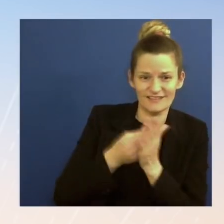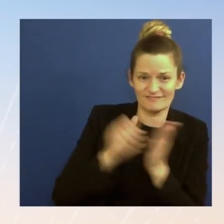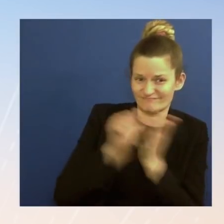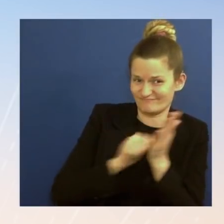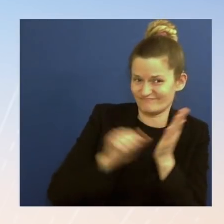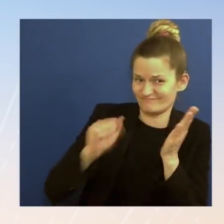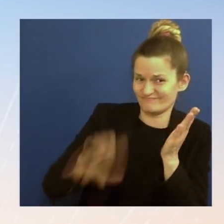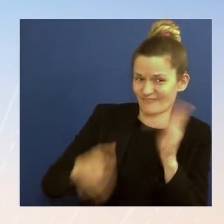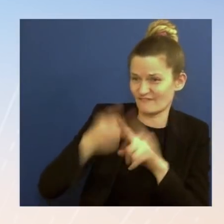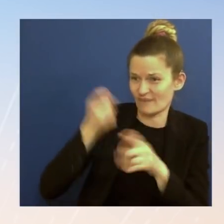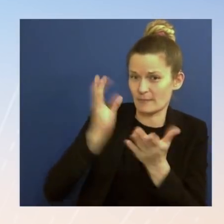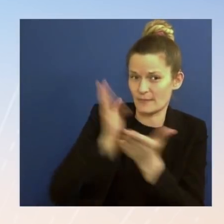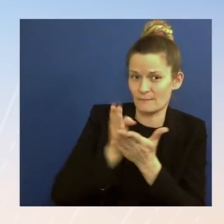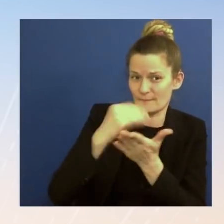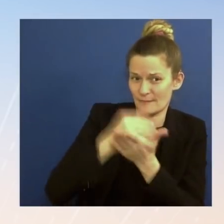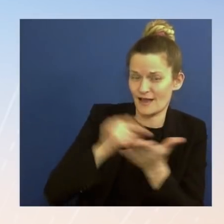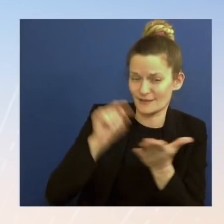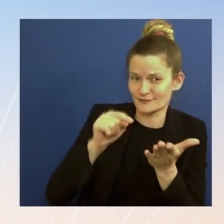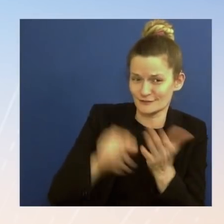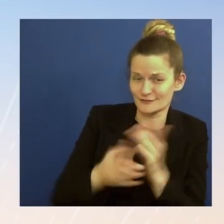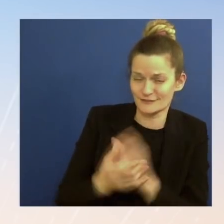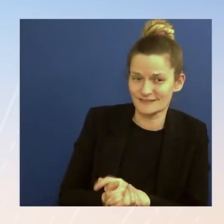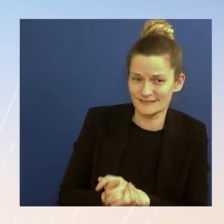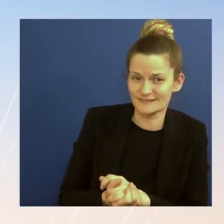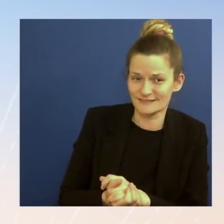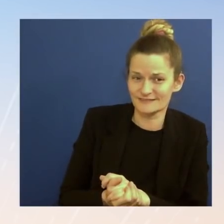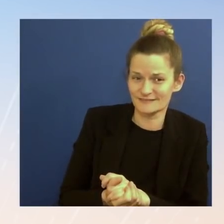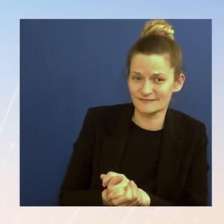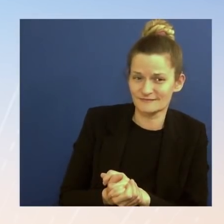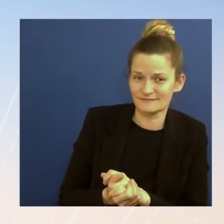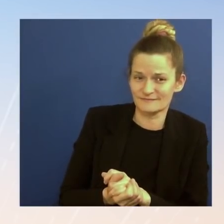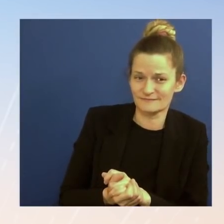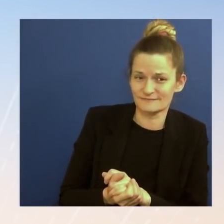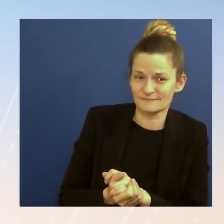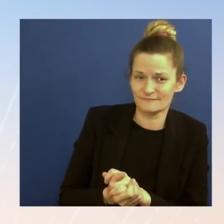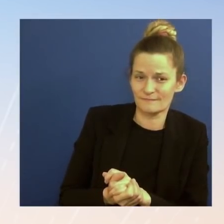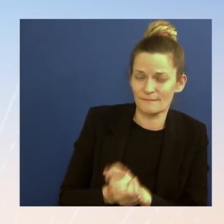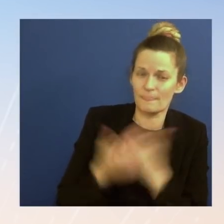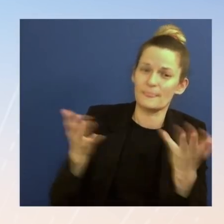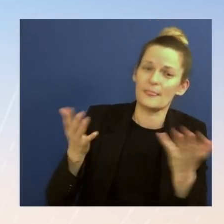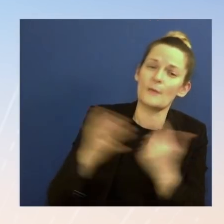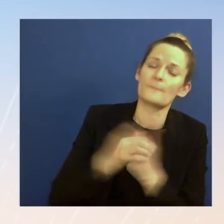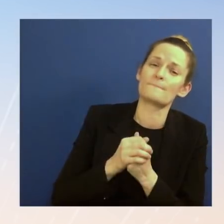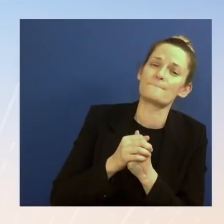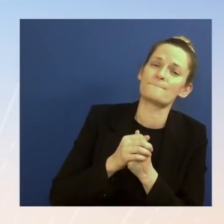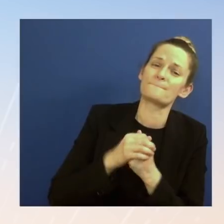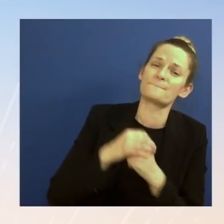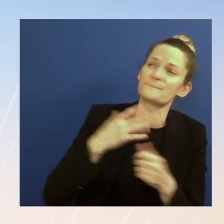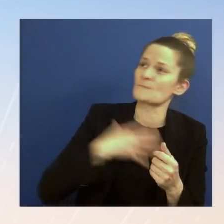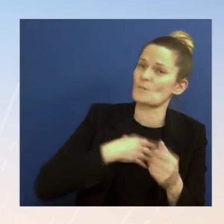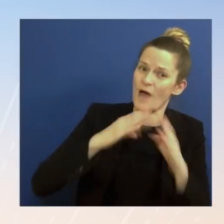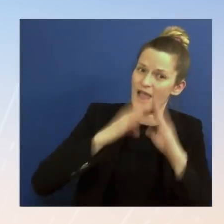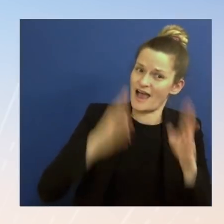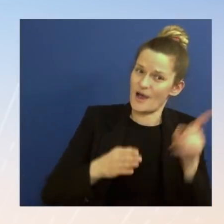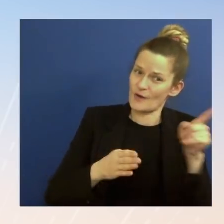Have they come back to, you know, lawmakers and said, "Hey, while it's going to take a while, you know, we need more,"